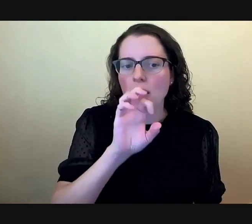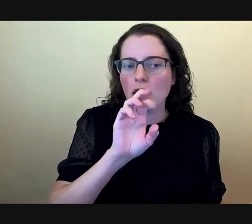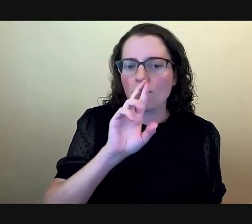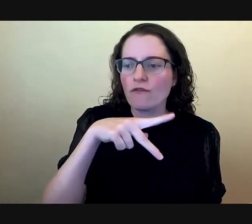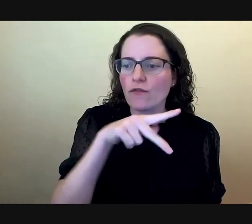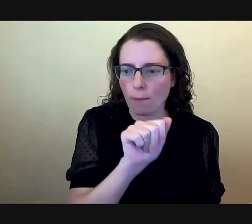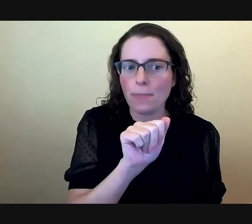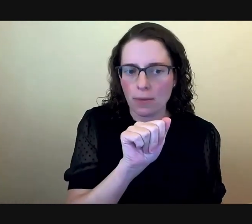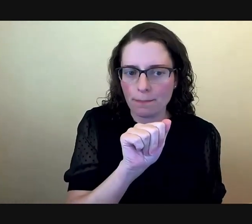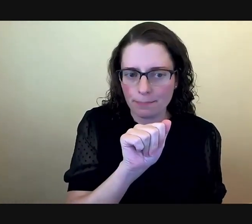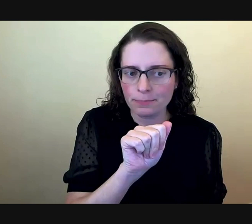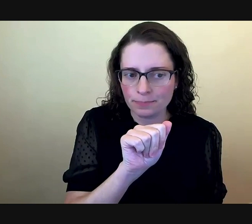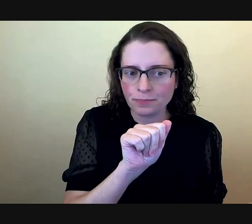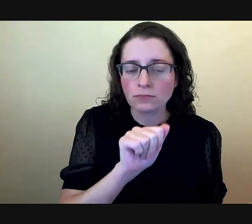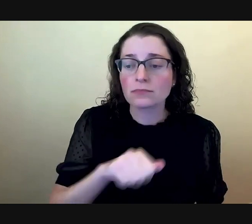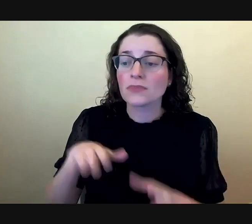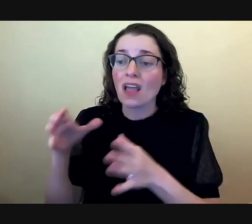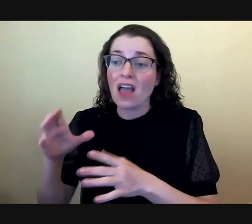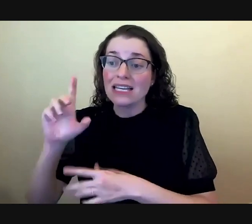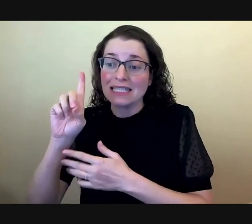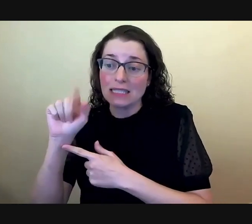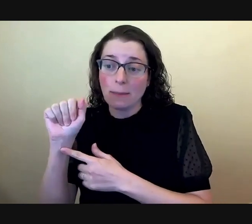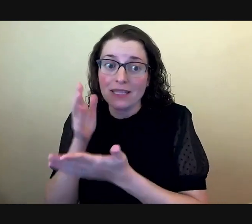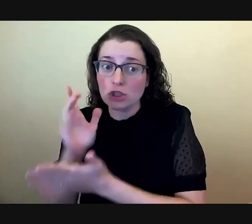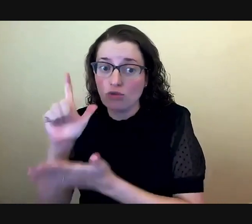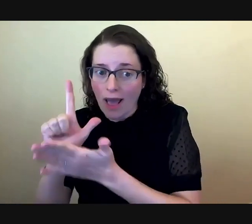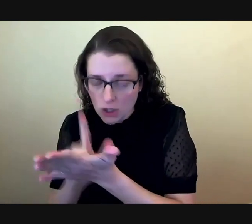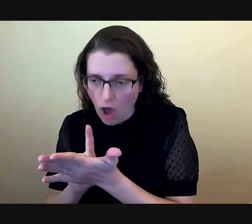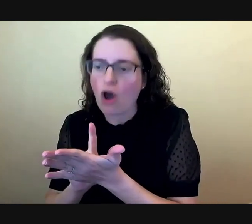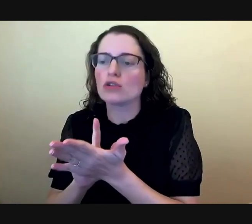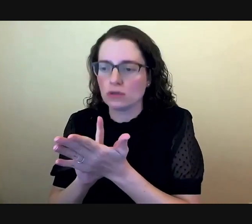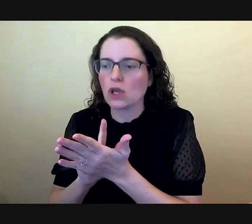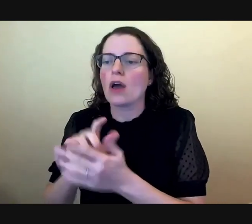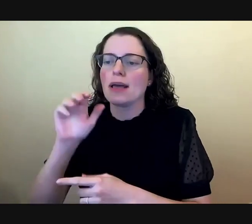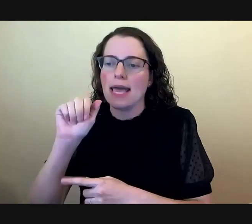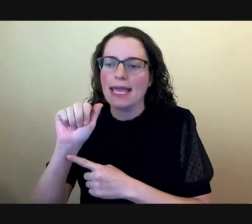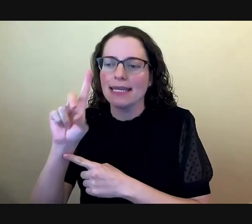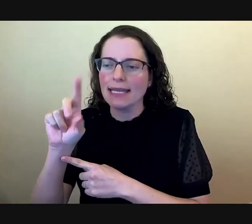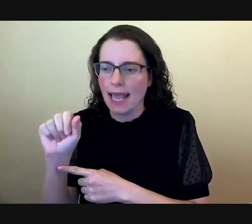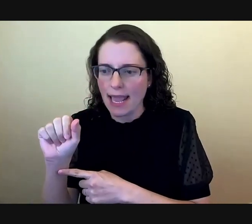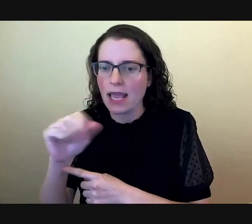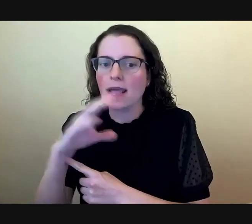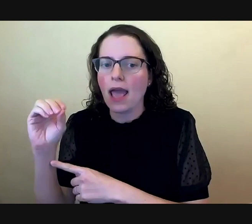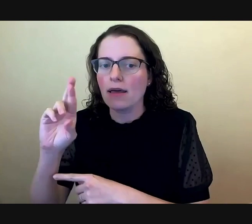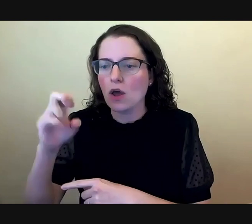So I'll be going over HIPAA and FERPA. With disability rights laws, we have the Americans